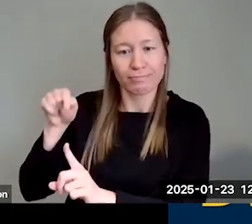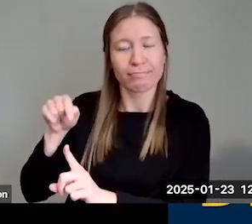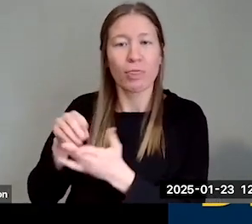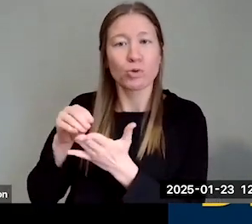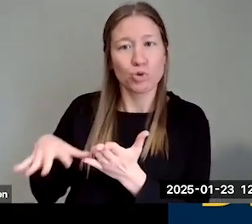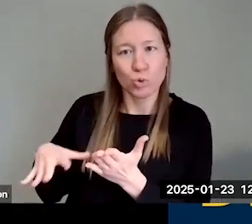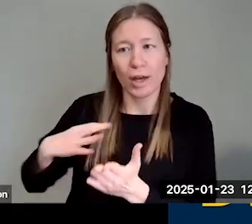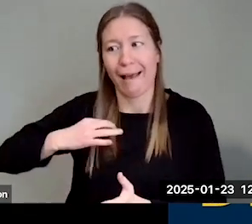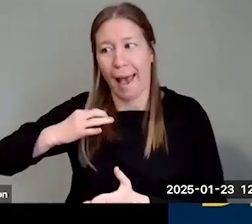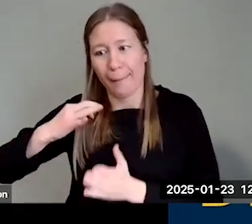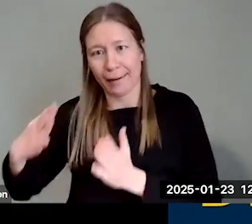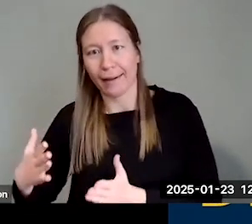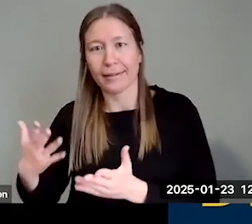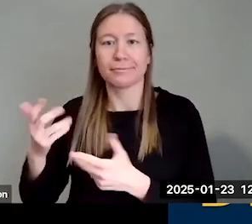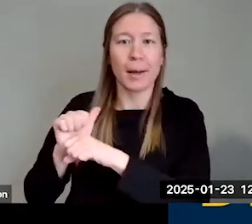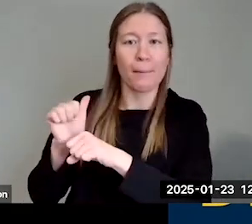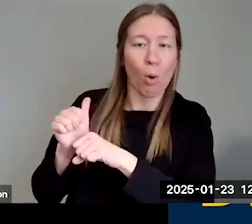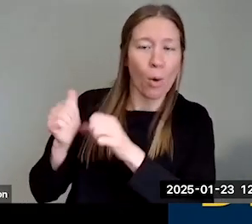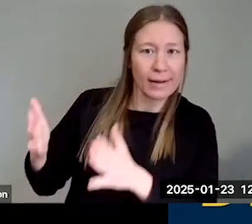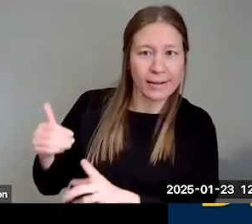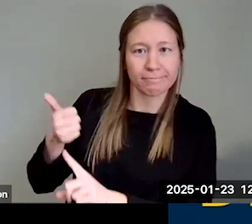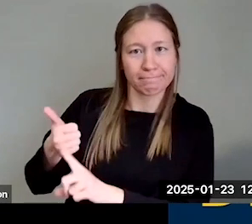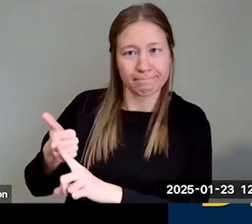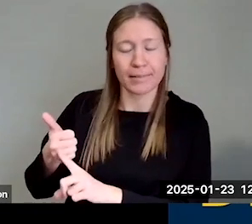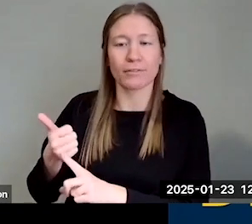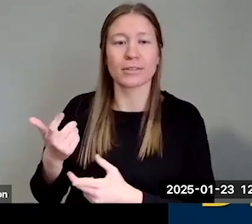when they perhaps need to request an accommodation